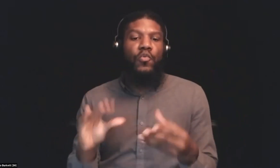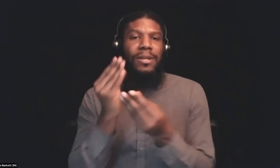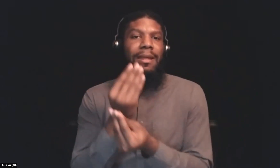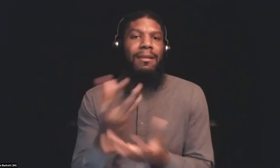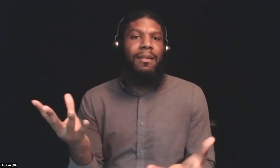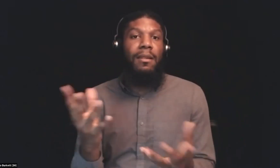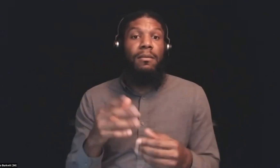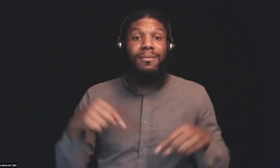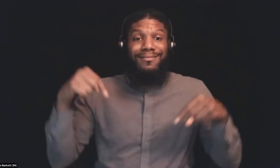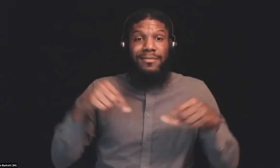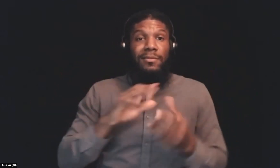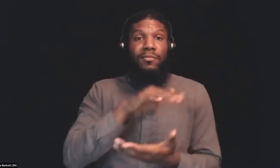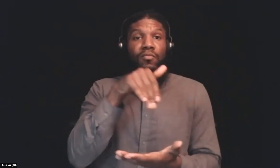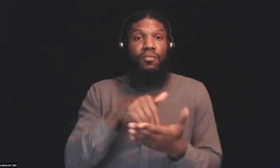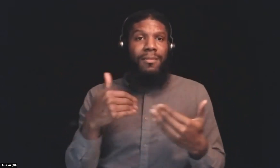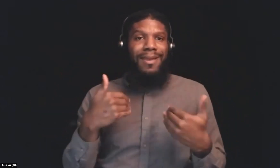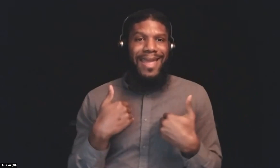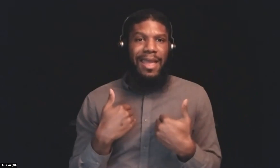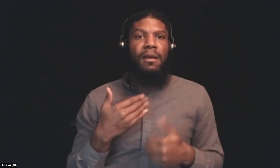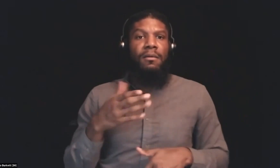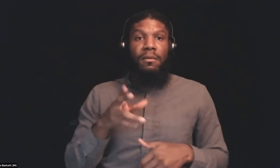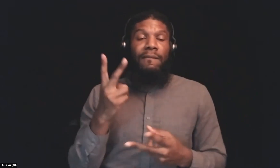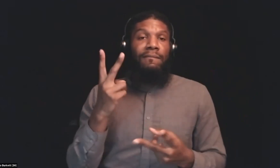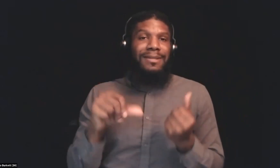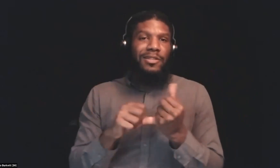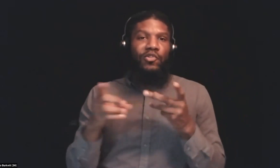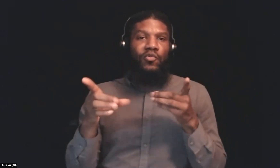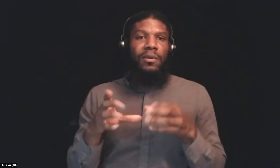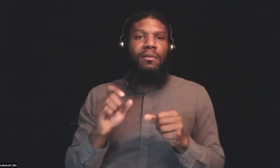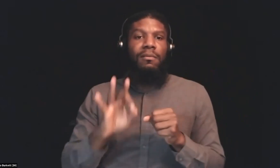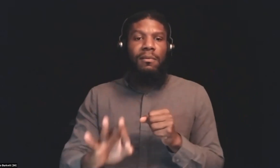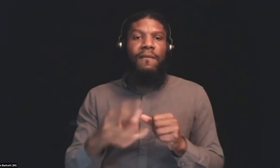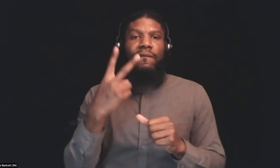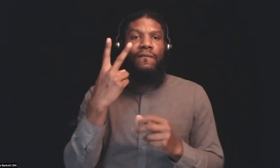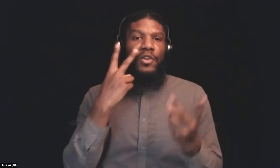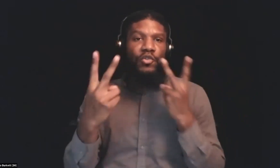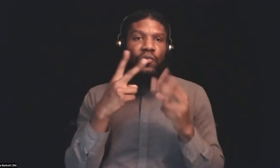the Assistant Director of Visual and Oral Communication to support that. I know not